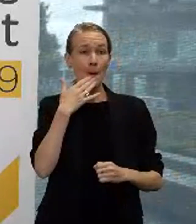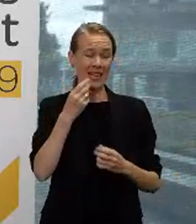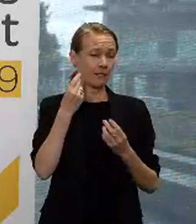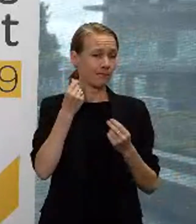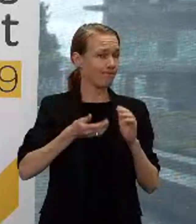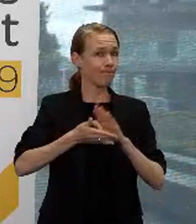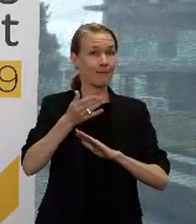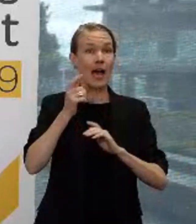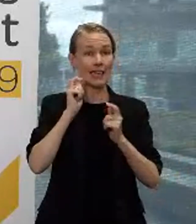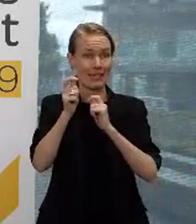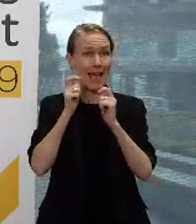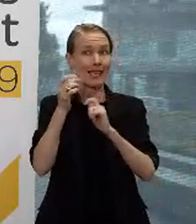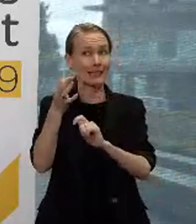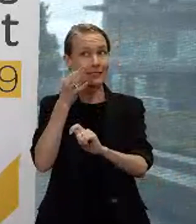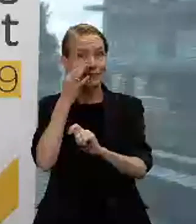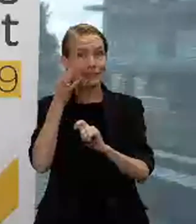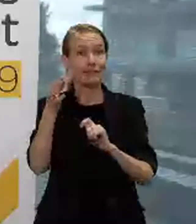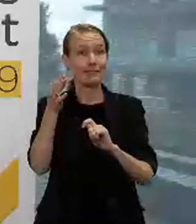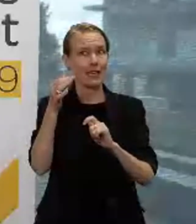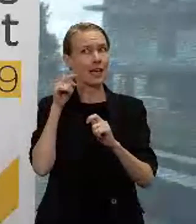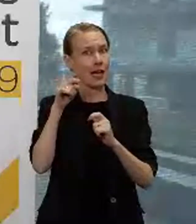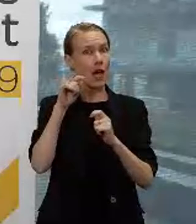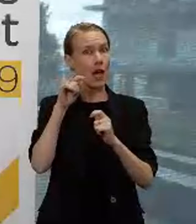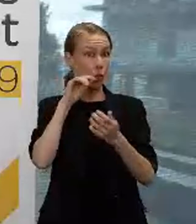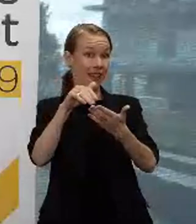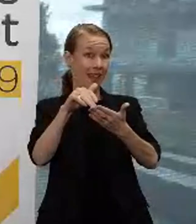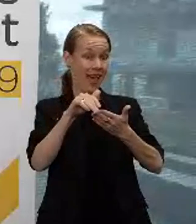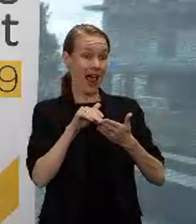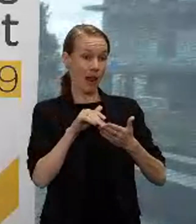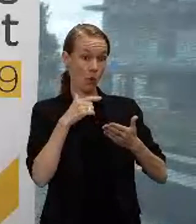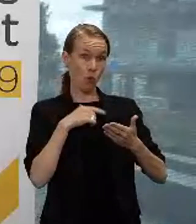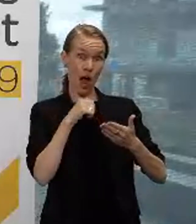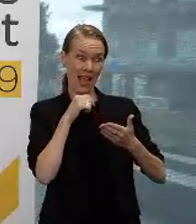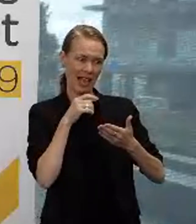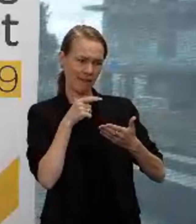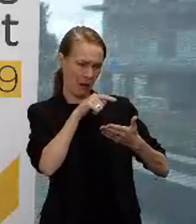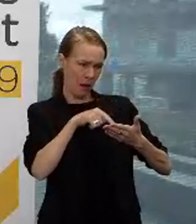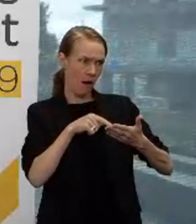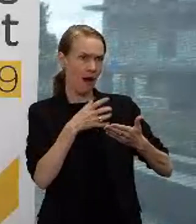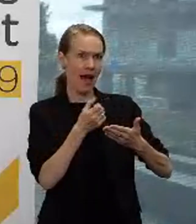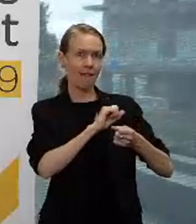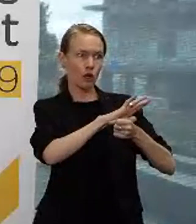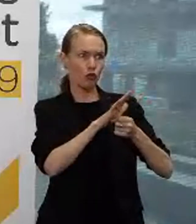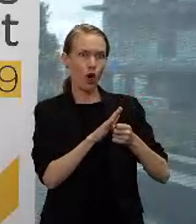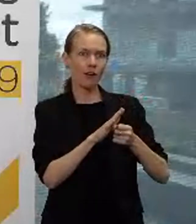Testing quickly means we reduce the risk of the virus spreading and that puts us in a very good position